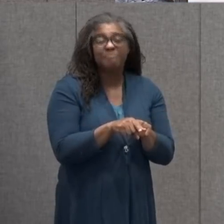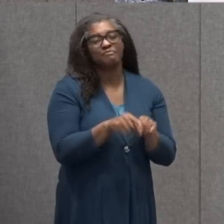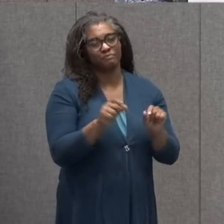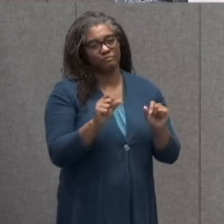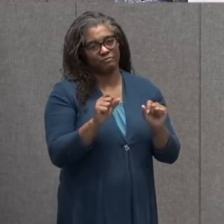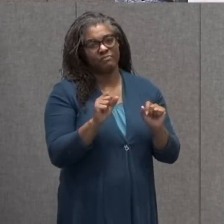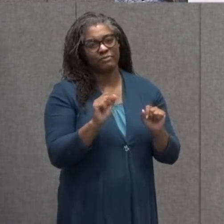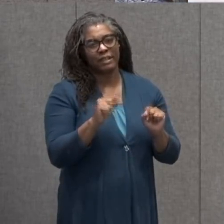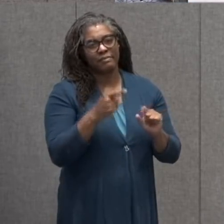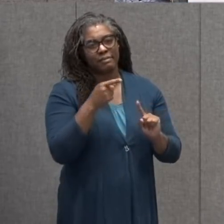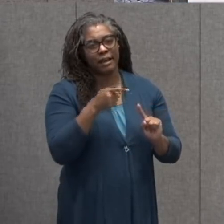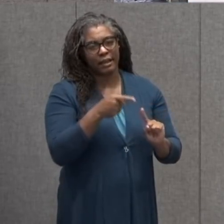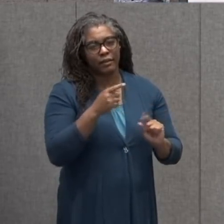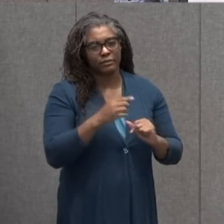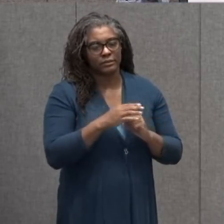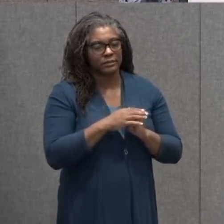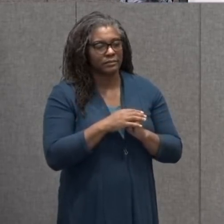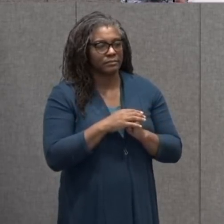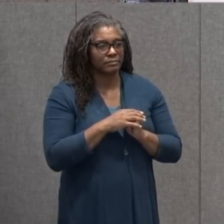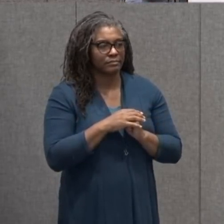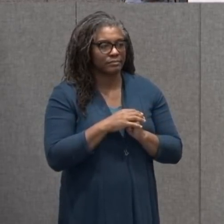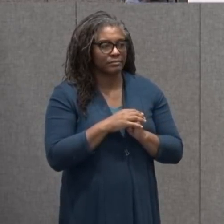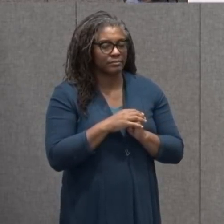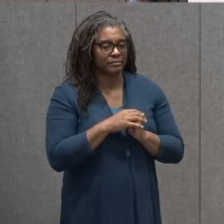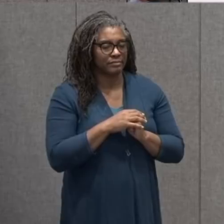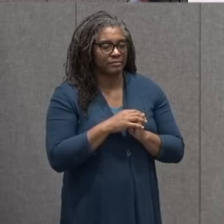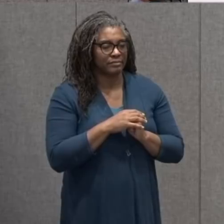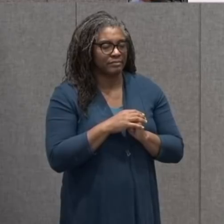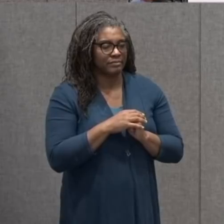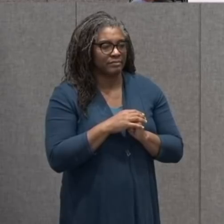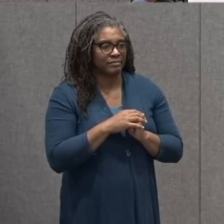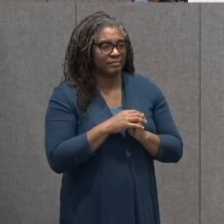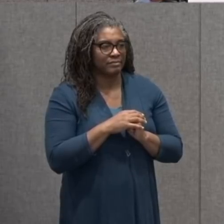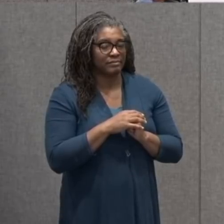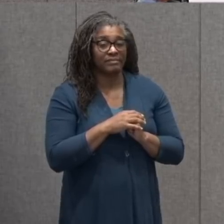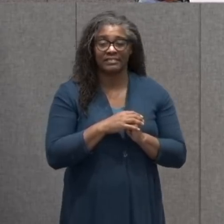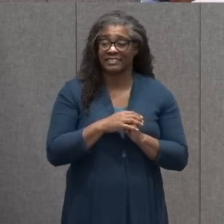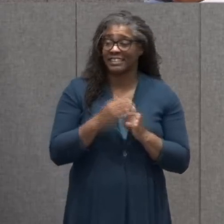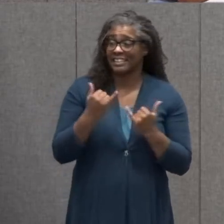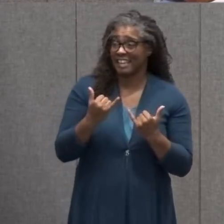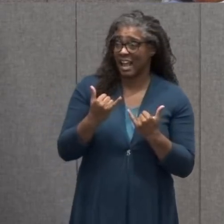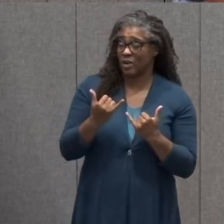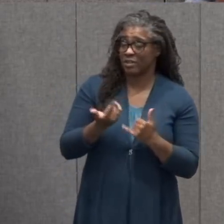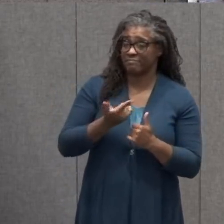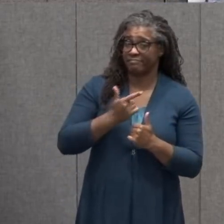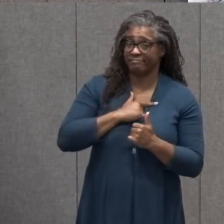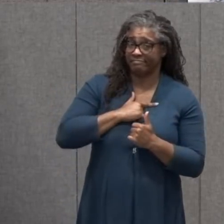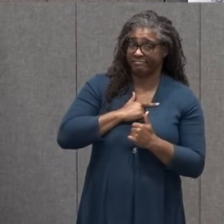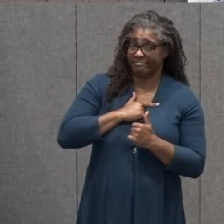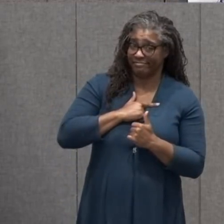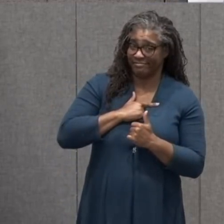Now though, uh oh, it's my turn to draw. So let's see what happens here. I'm warning you, - Let's switch sides.